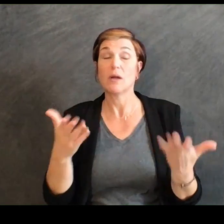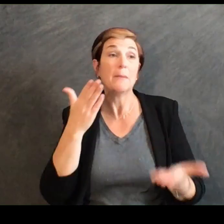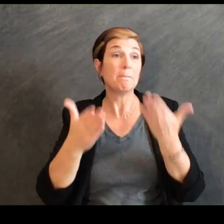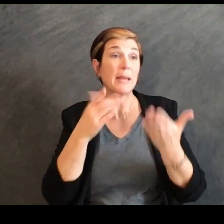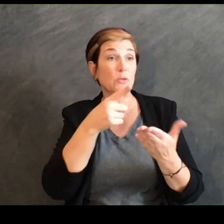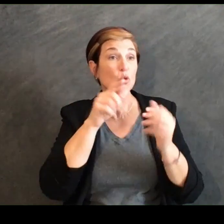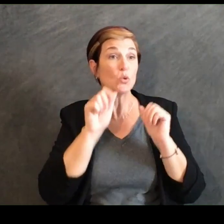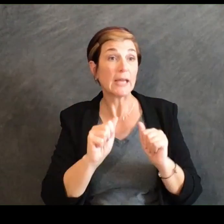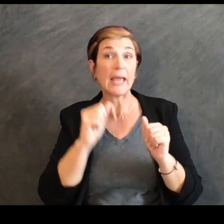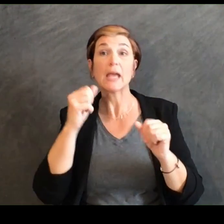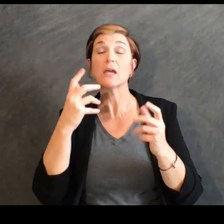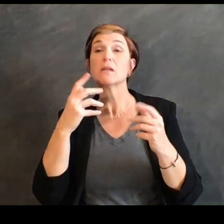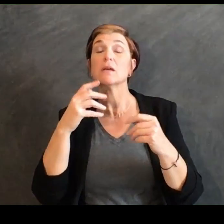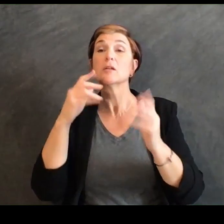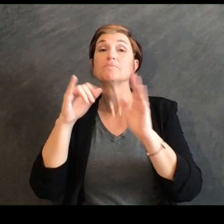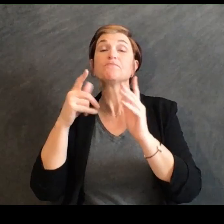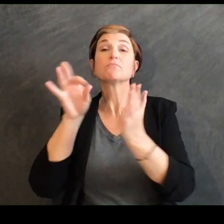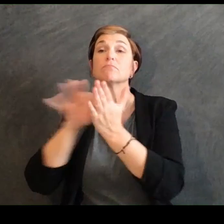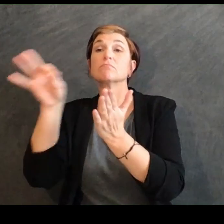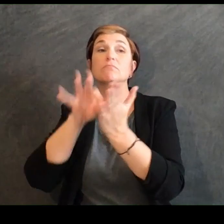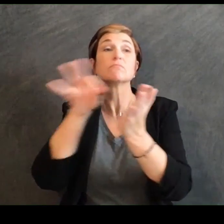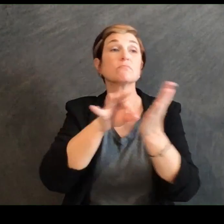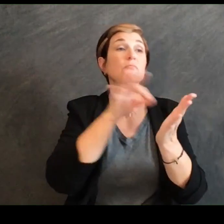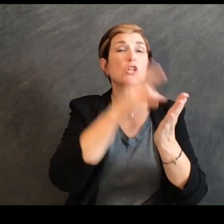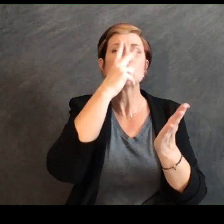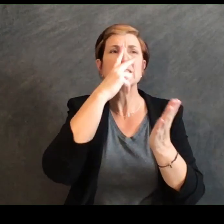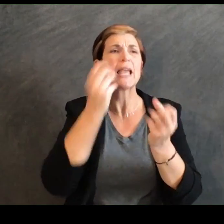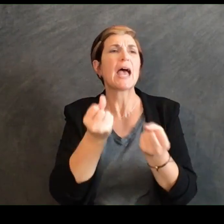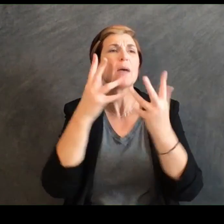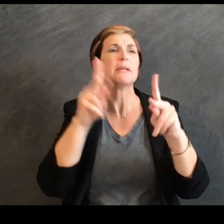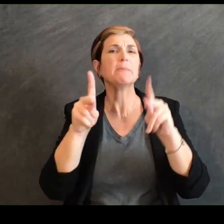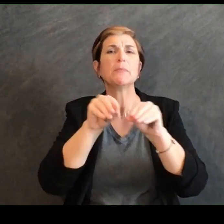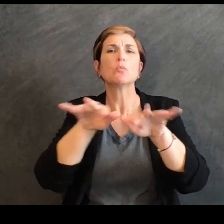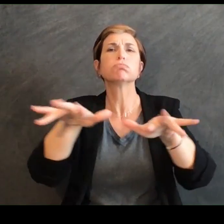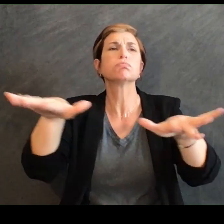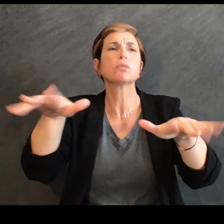find out what the penetrance is you have to embrace the private sector and this